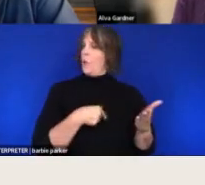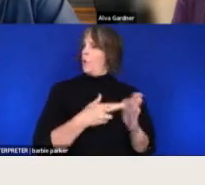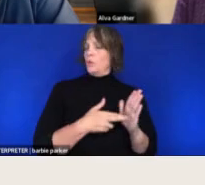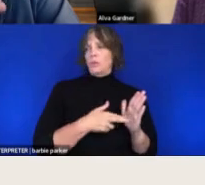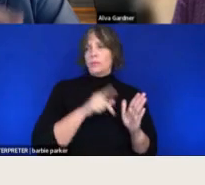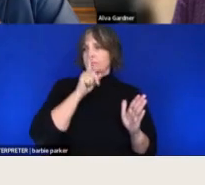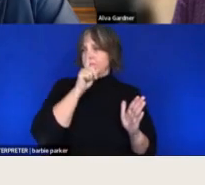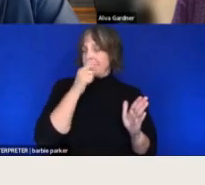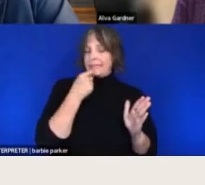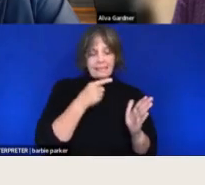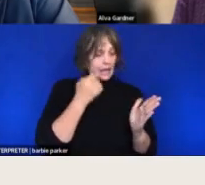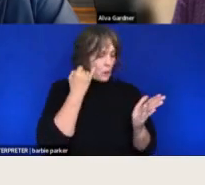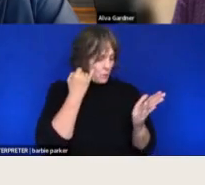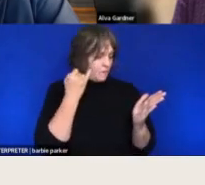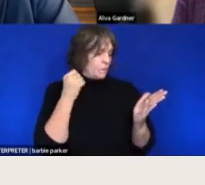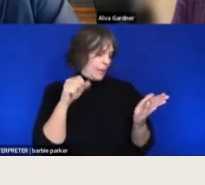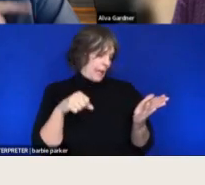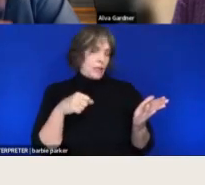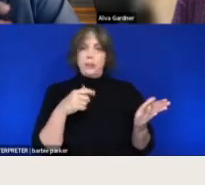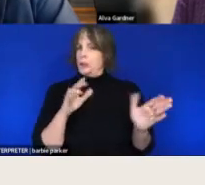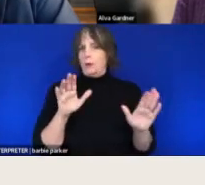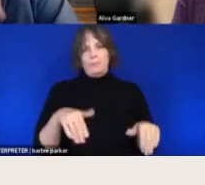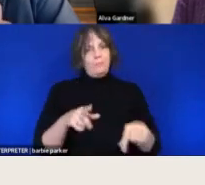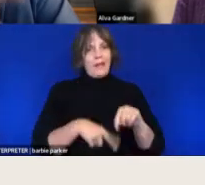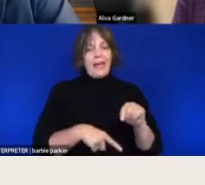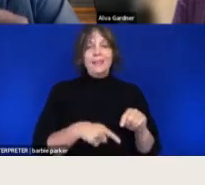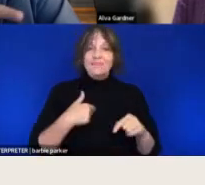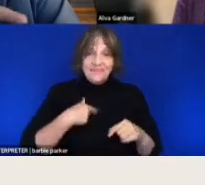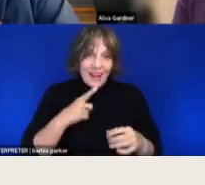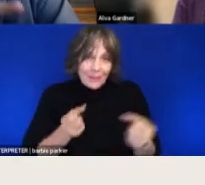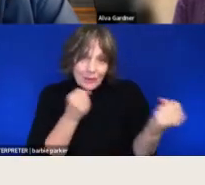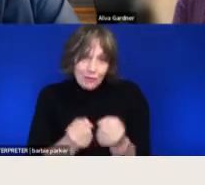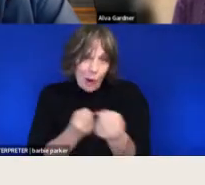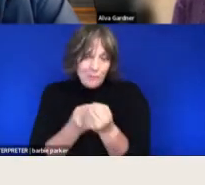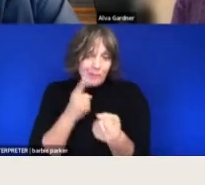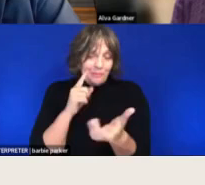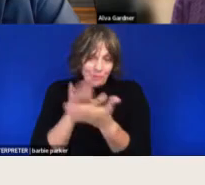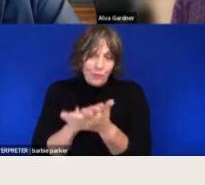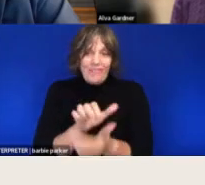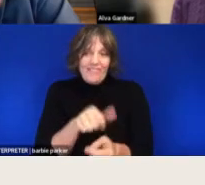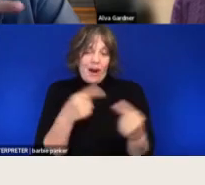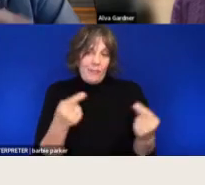And I am a firm believer in the opposite. If the rule doesn't tell me I can't do it, then I